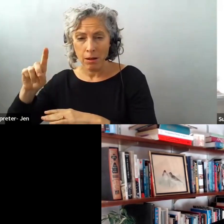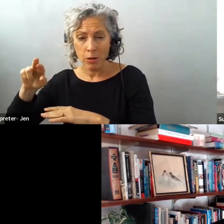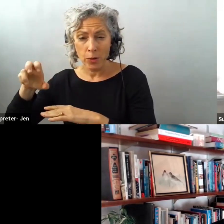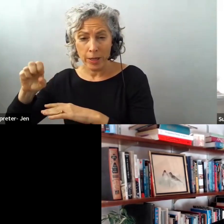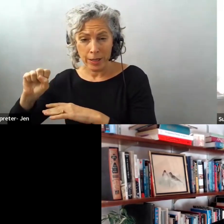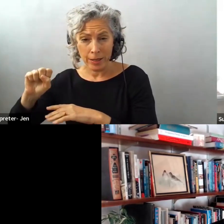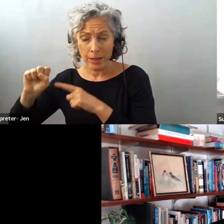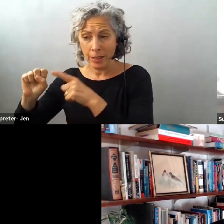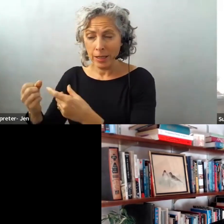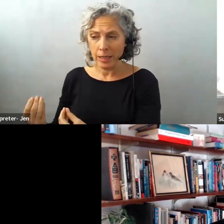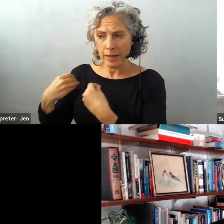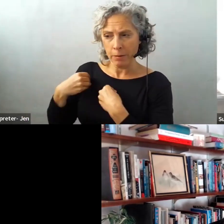given me permission to talk